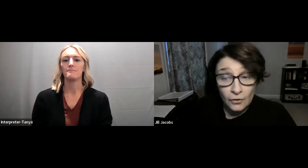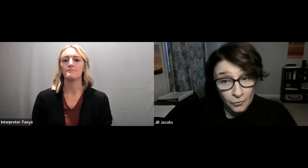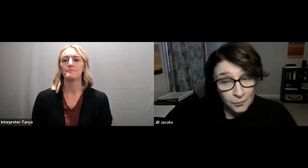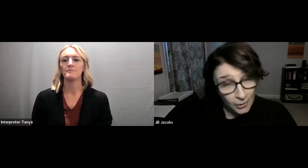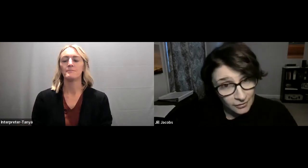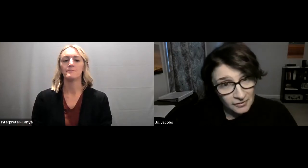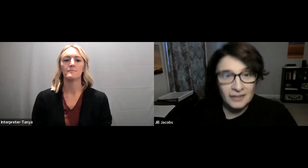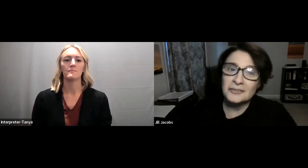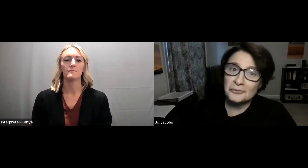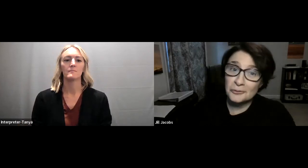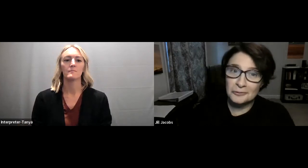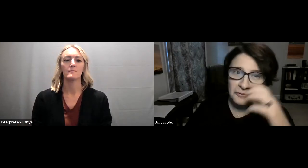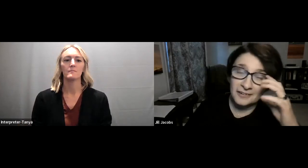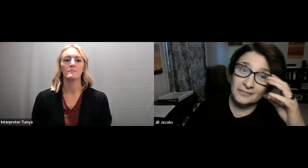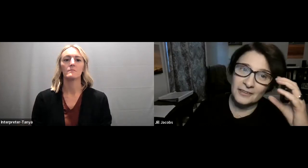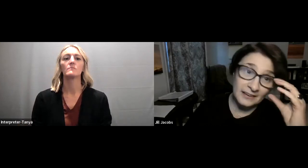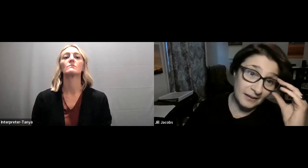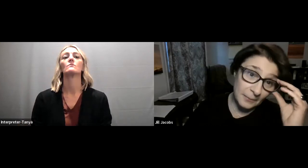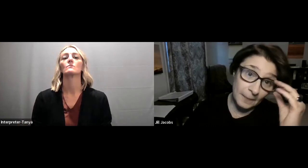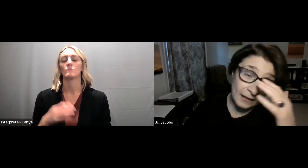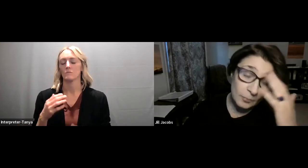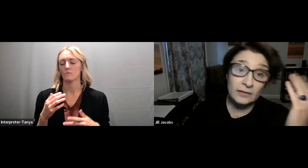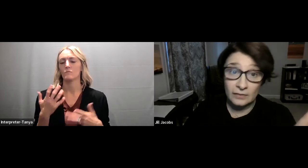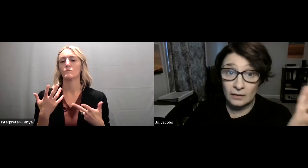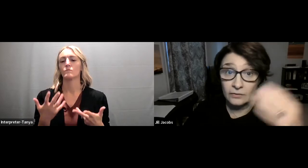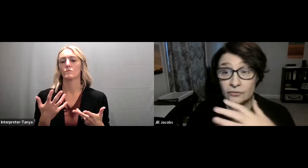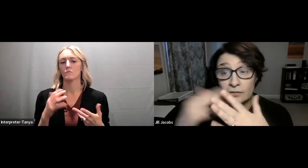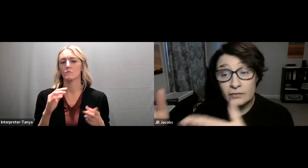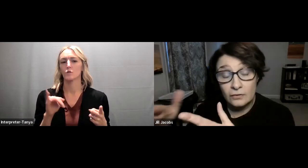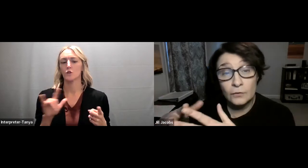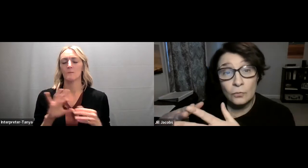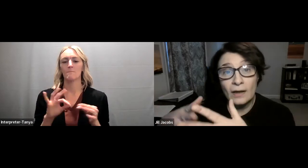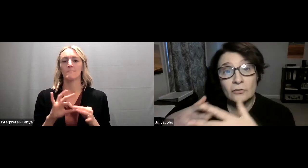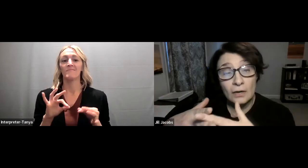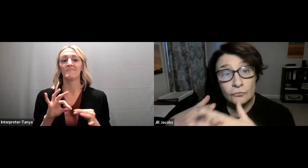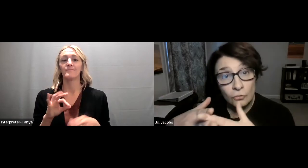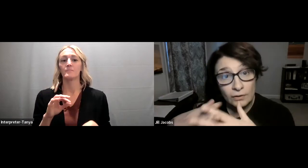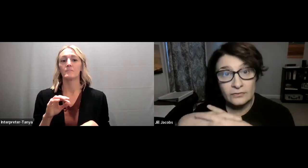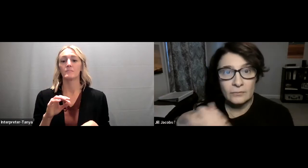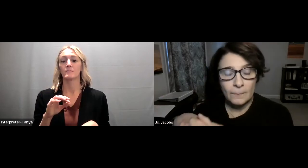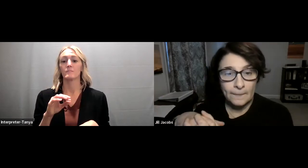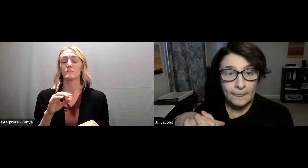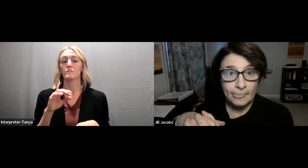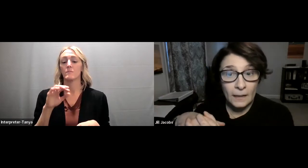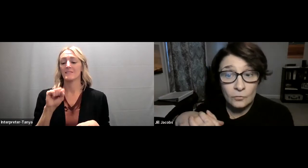So part of settings rule, one of the elements is did this individual actually have choice